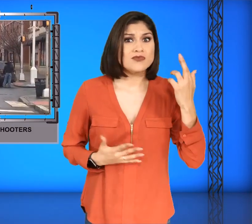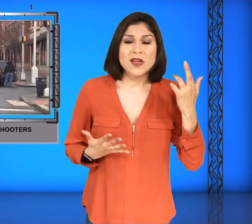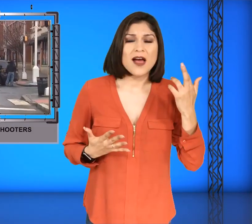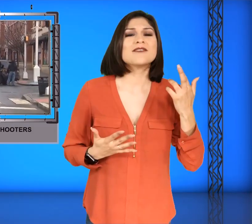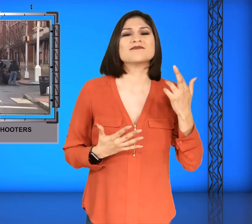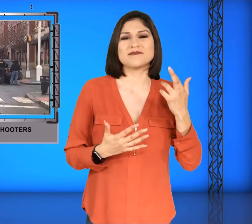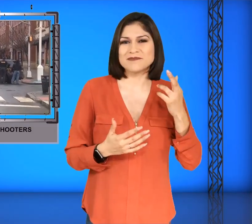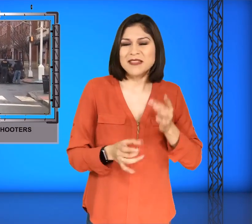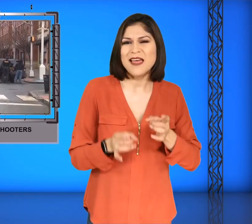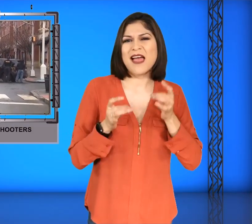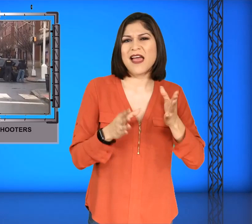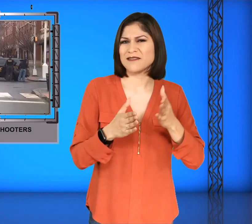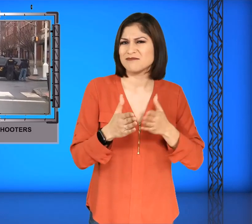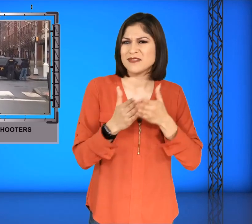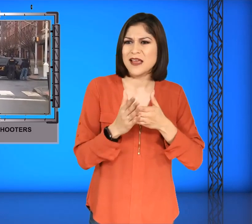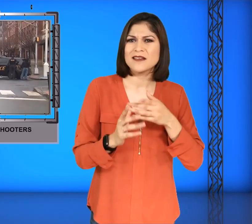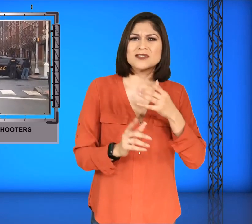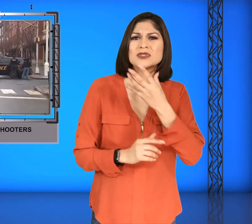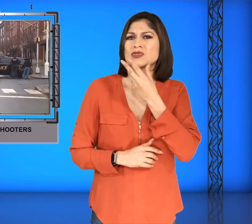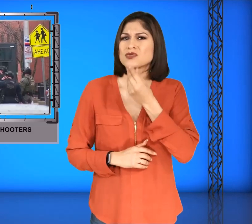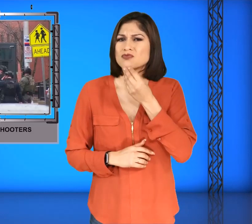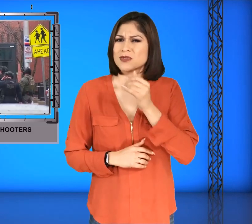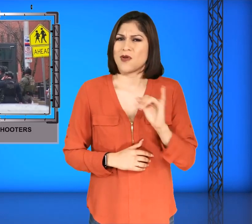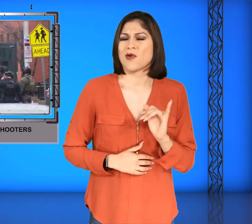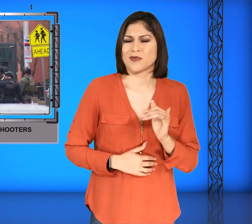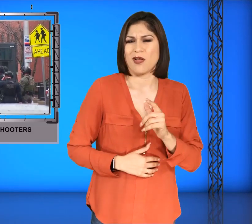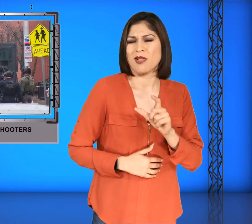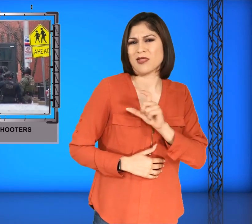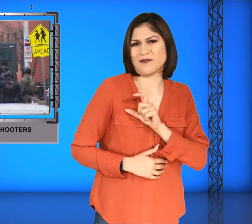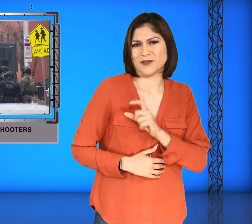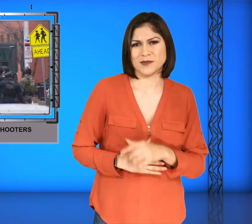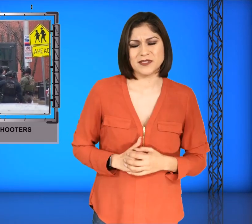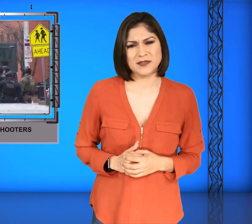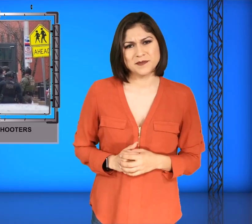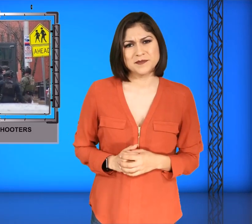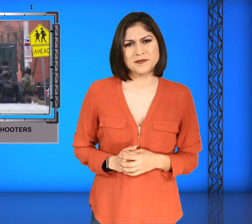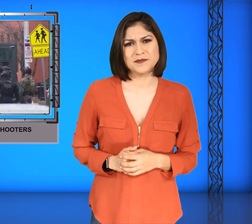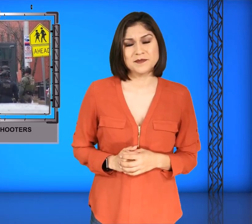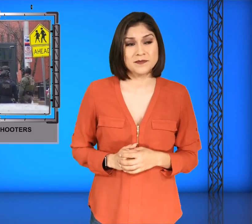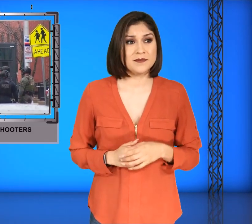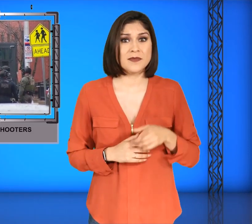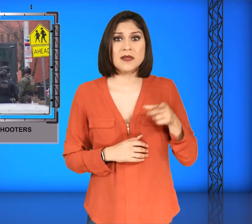New Jersey held a hatred for Jews and law enforcement.